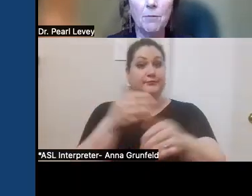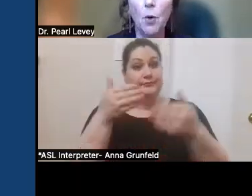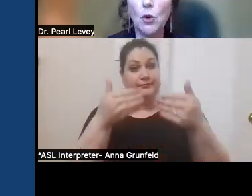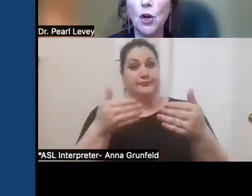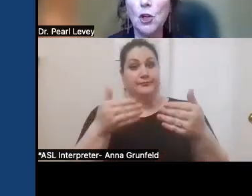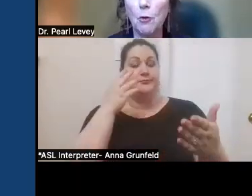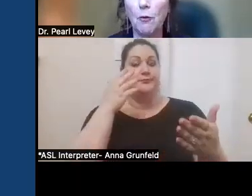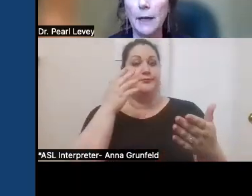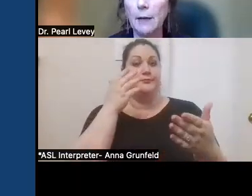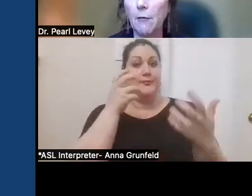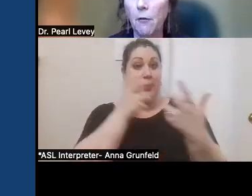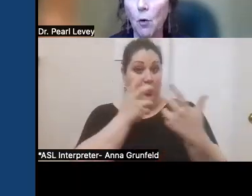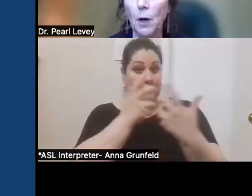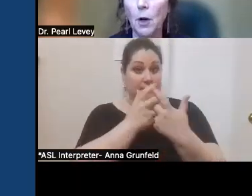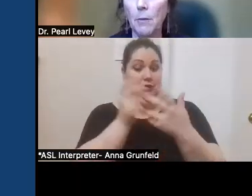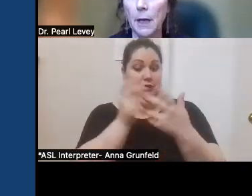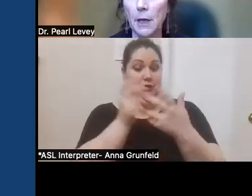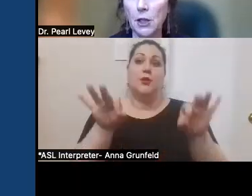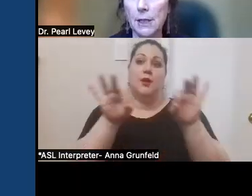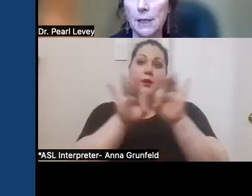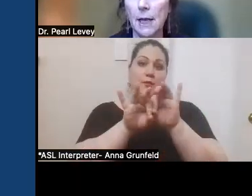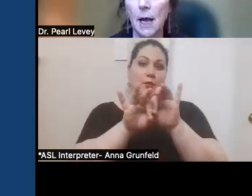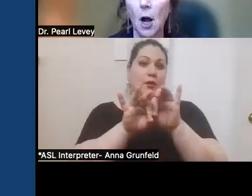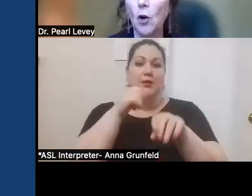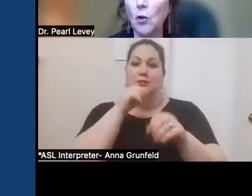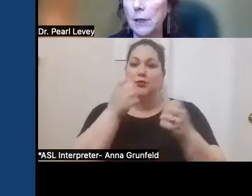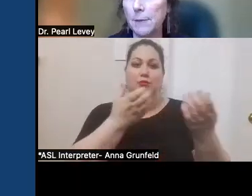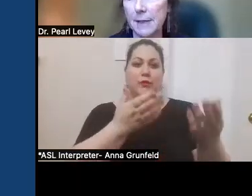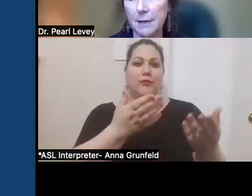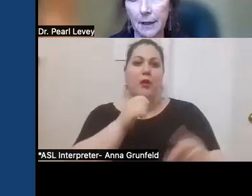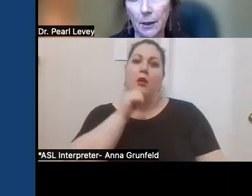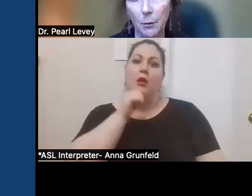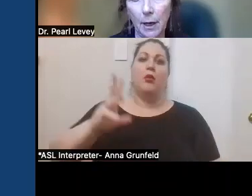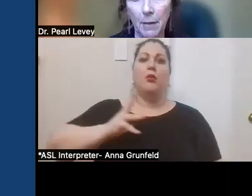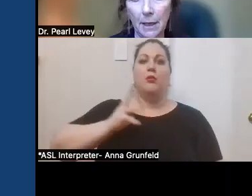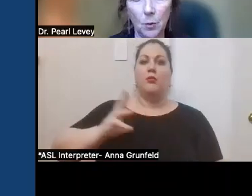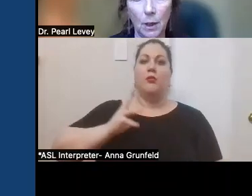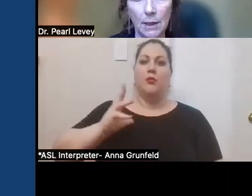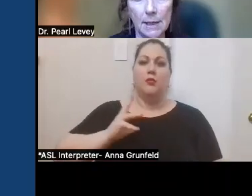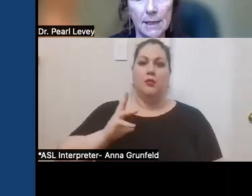It's important not to provide informal accommodations only specifically recommended ones.